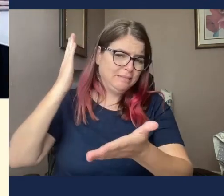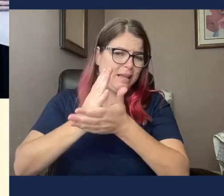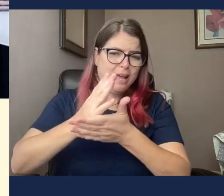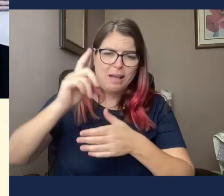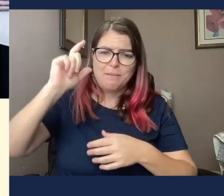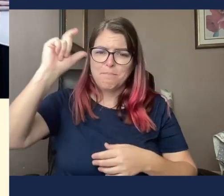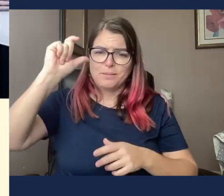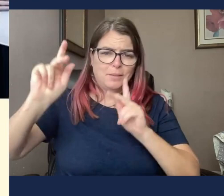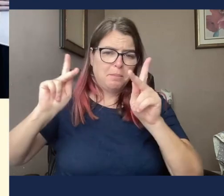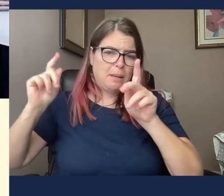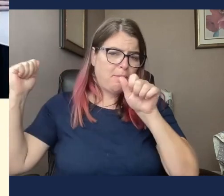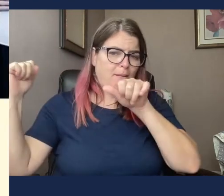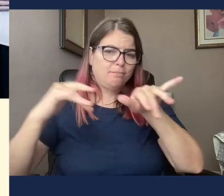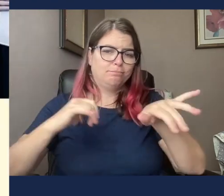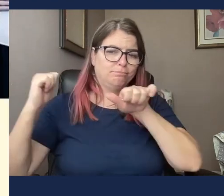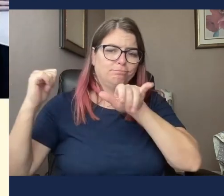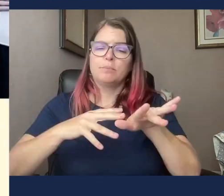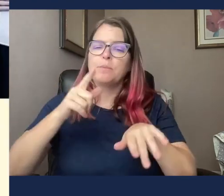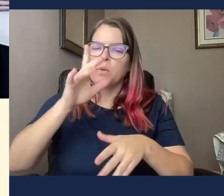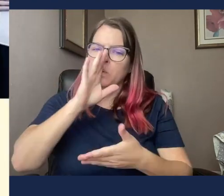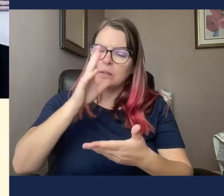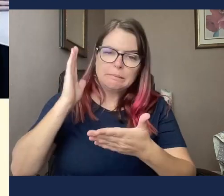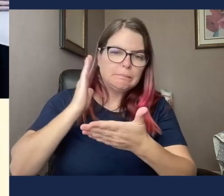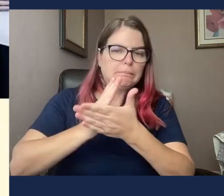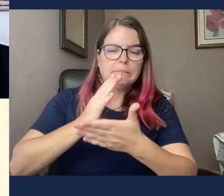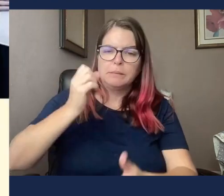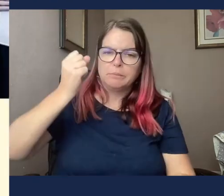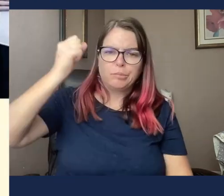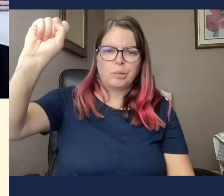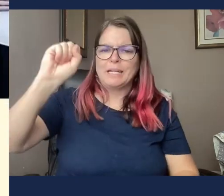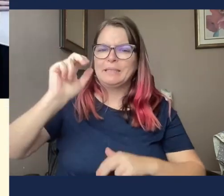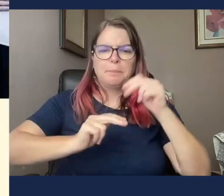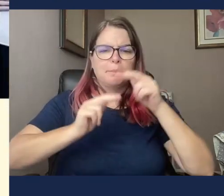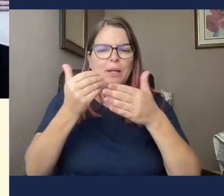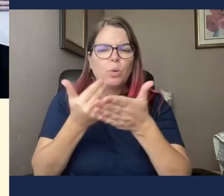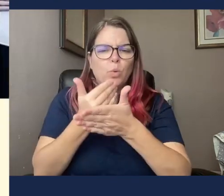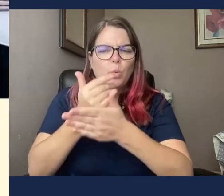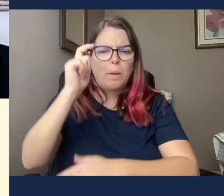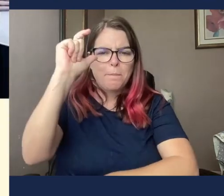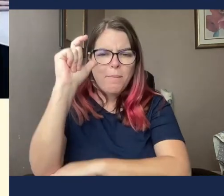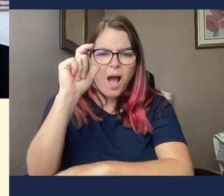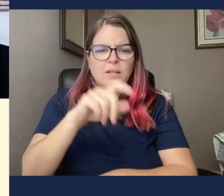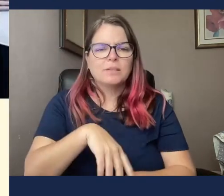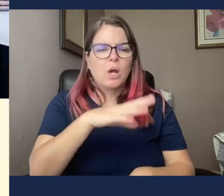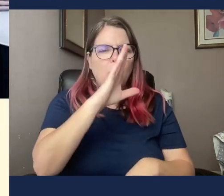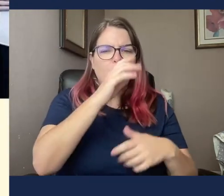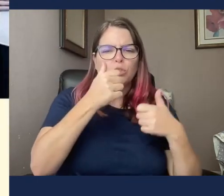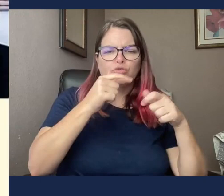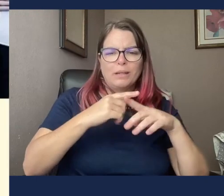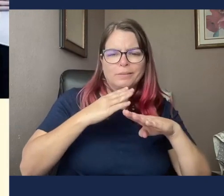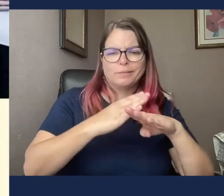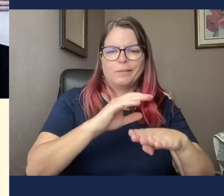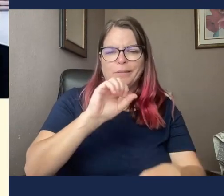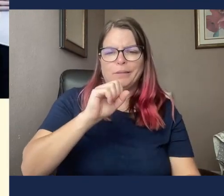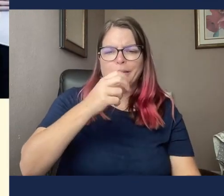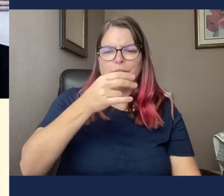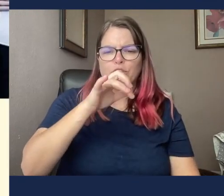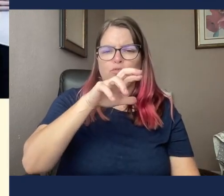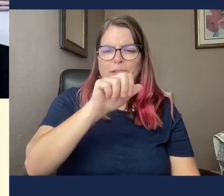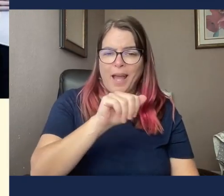results from that, and the result in hate are often used interchangeably by laypeople